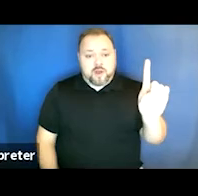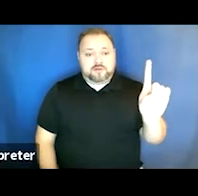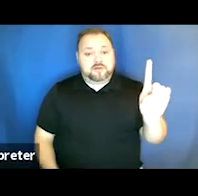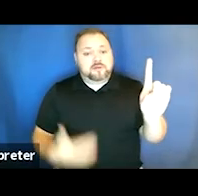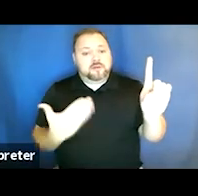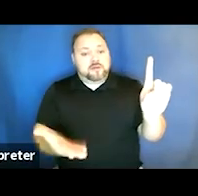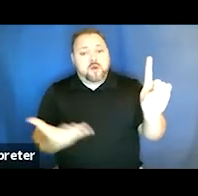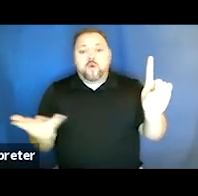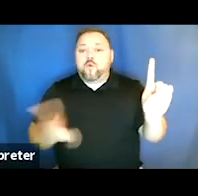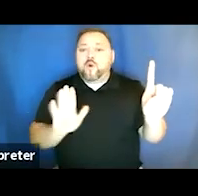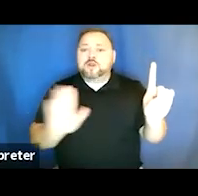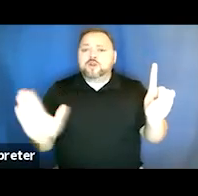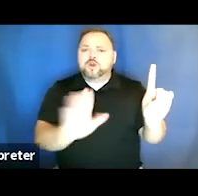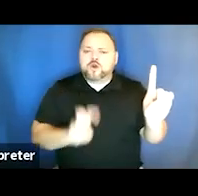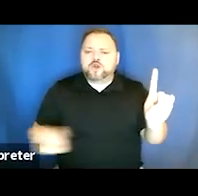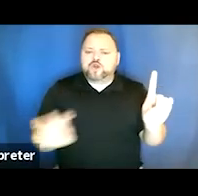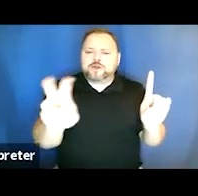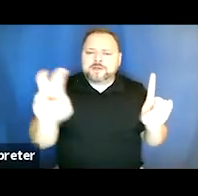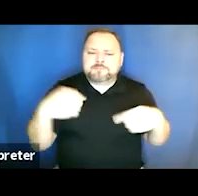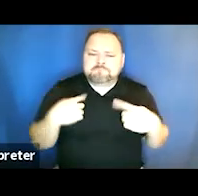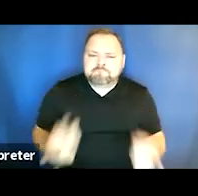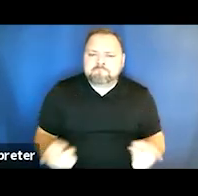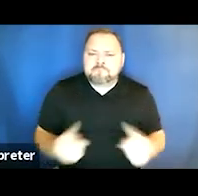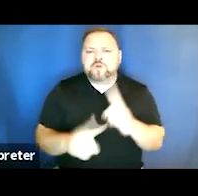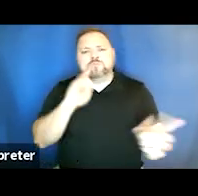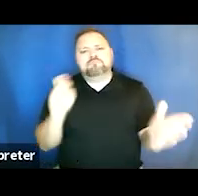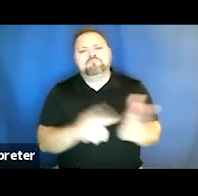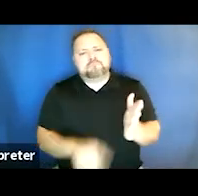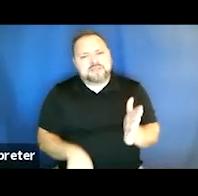what has your journey been in discovering your intersectionality?